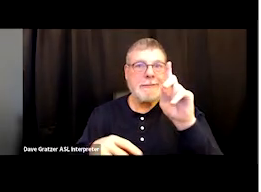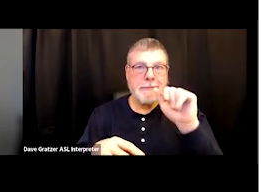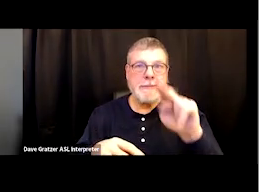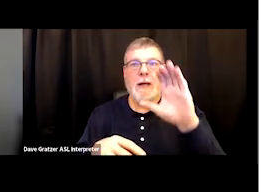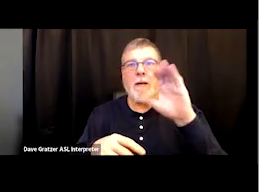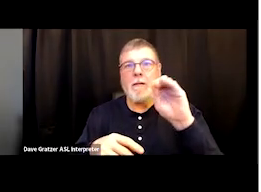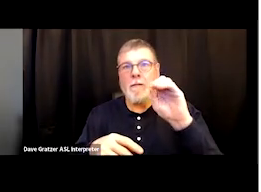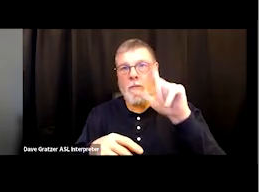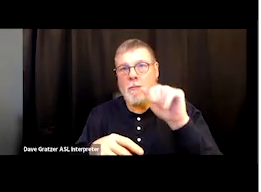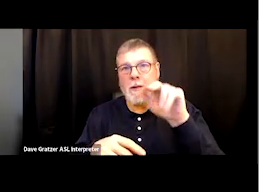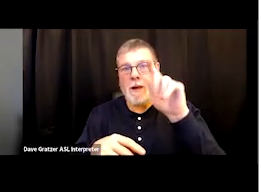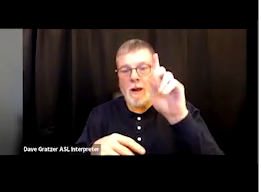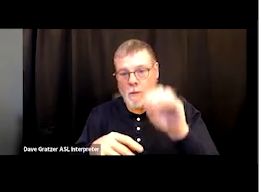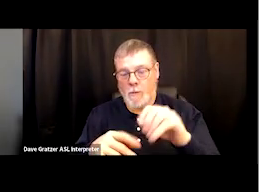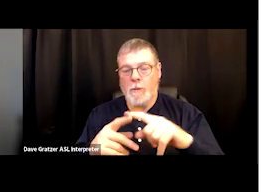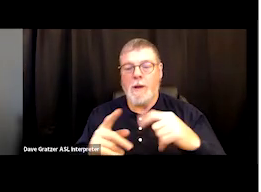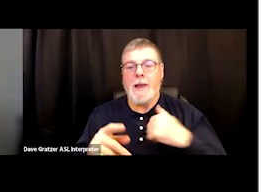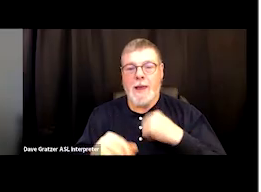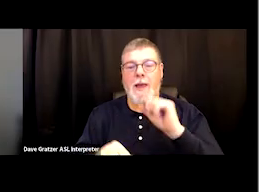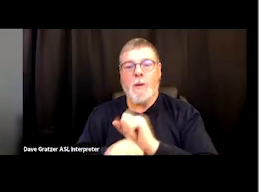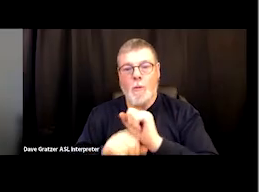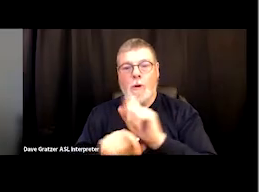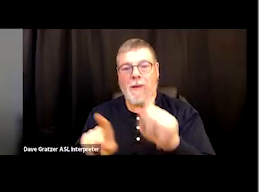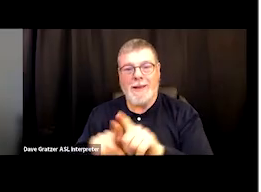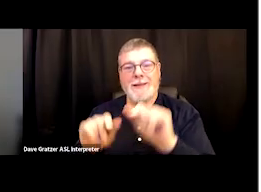I work for this agency as a SOAR benefit specialist,